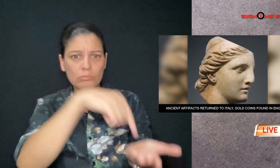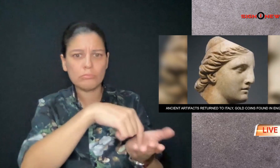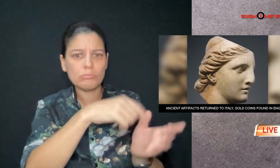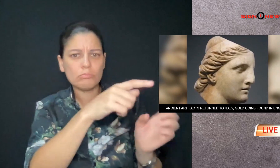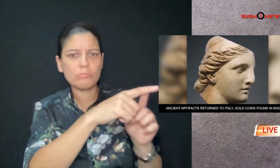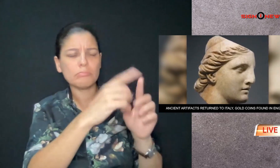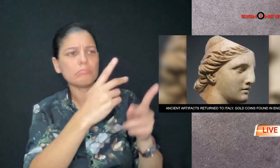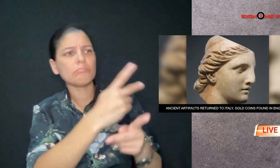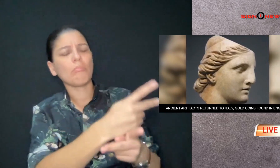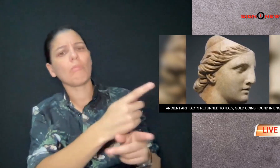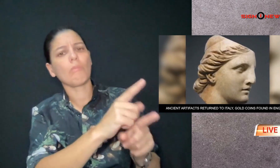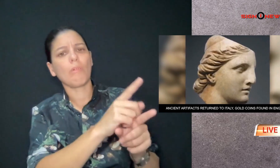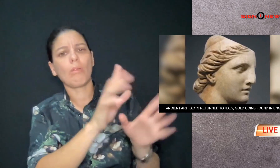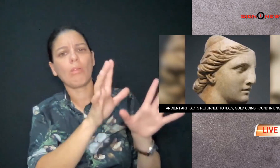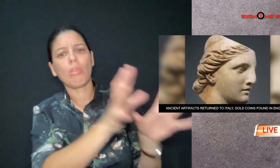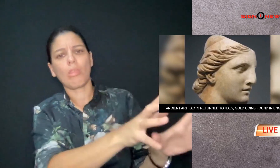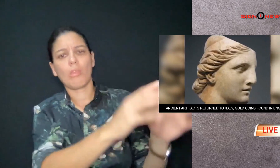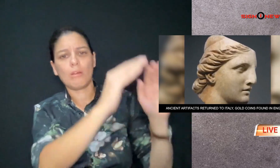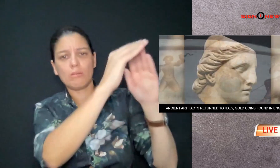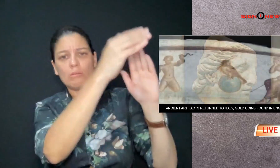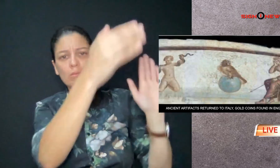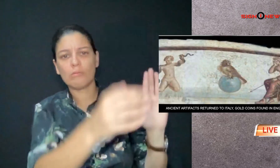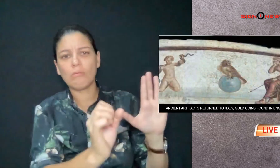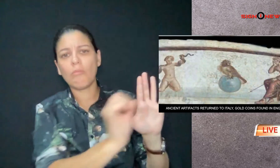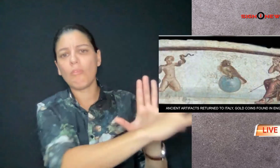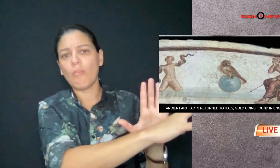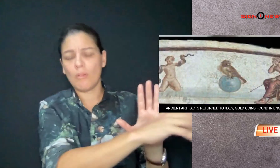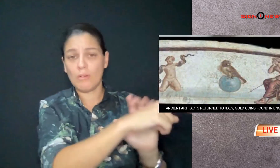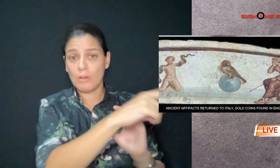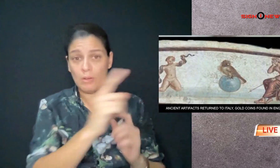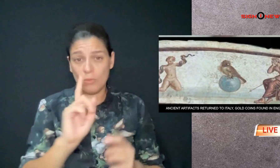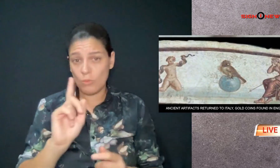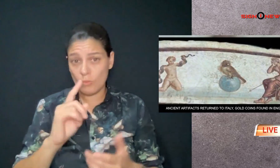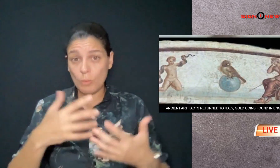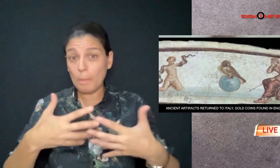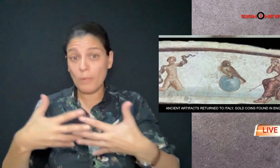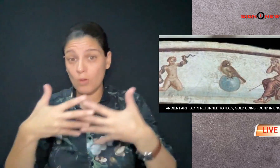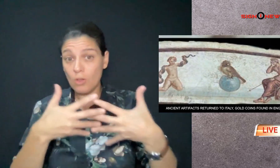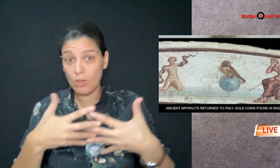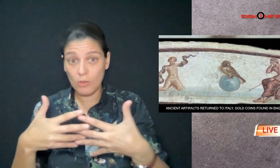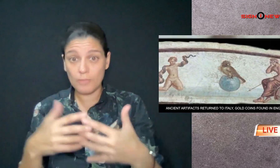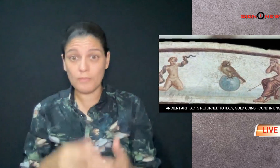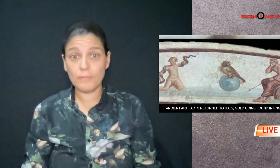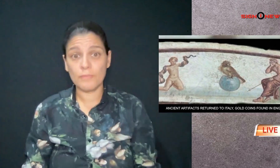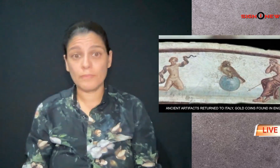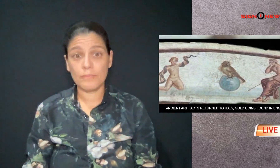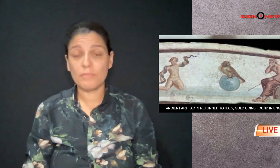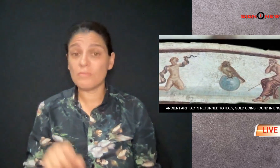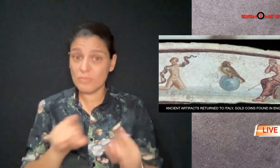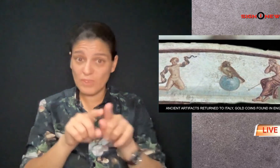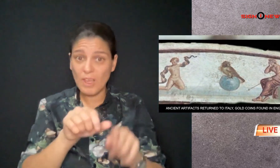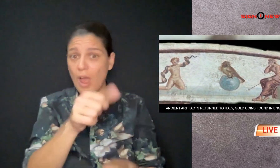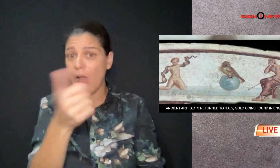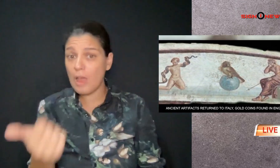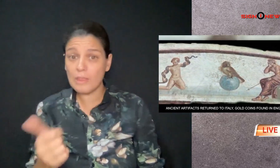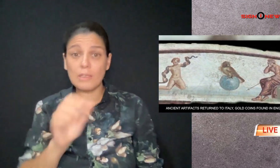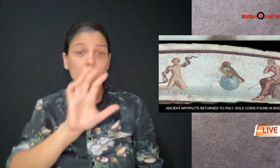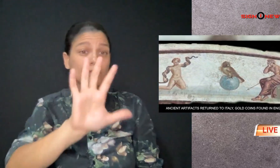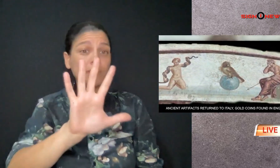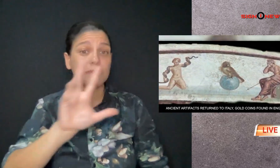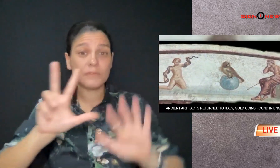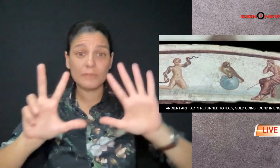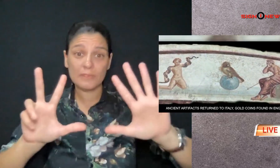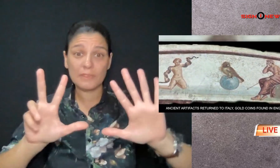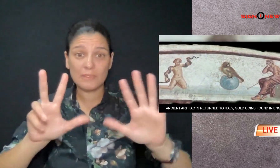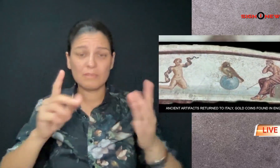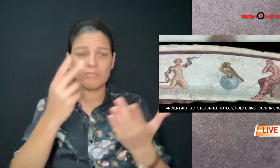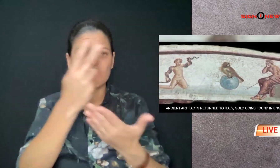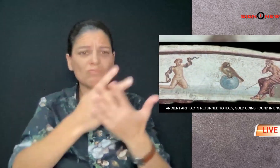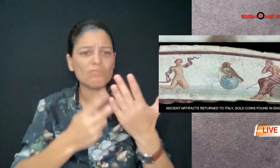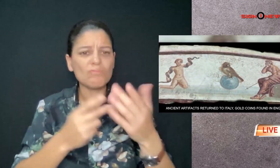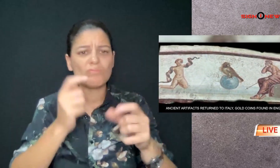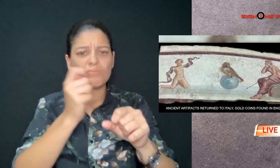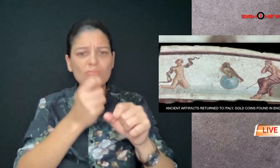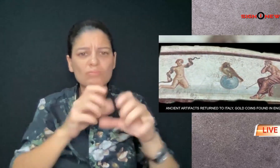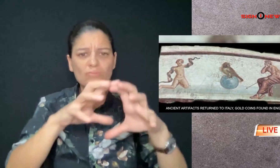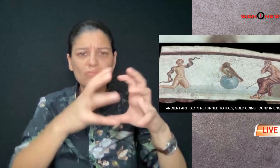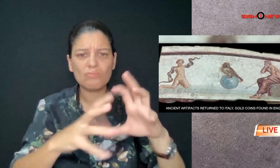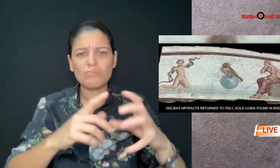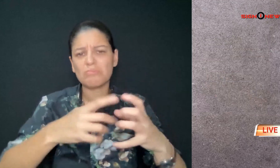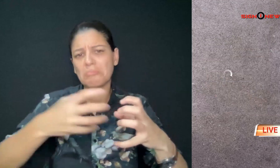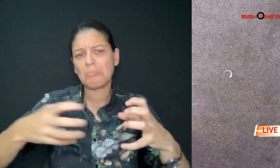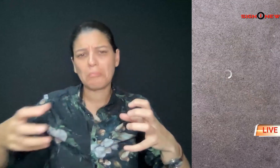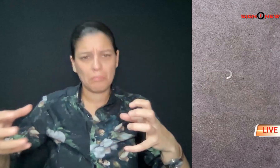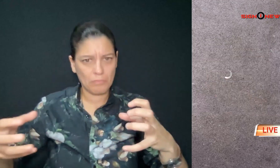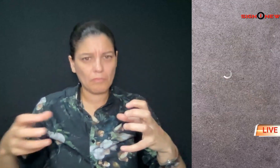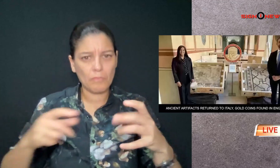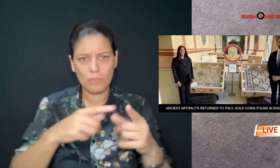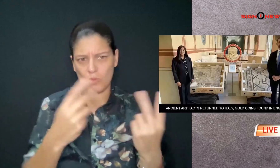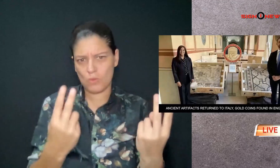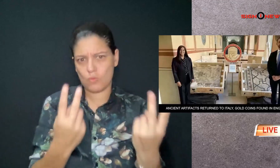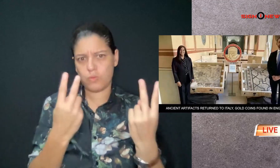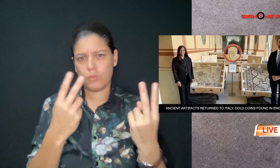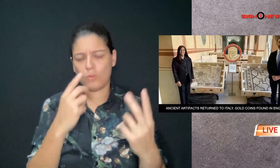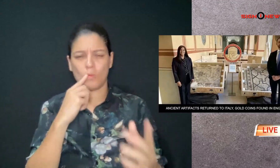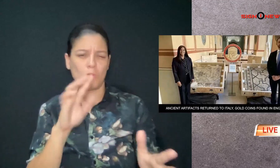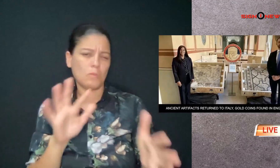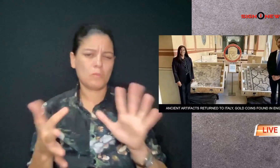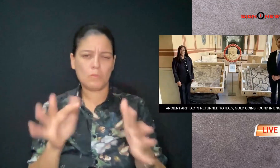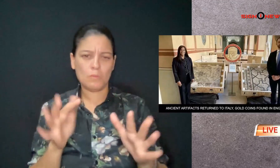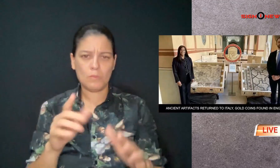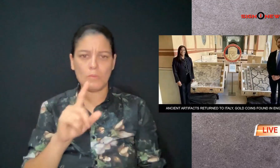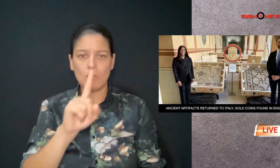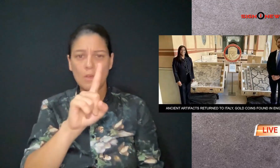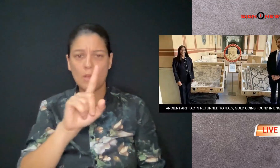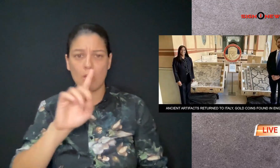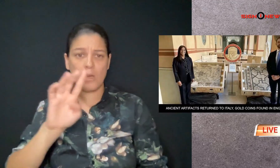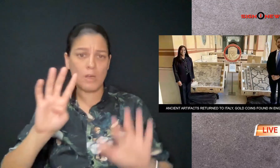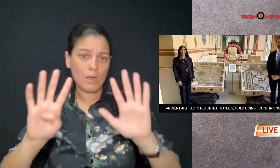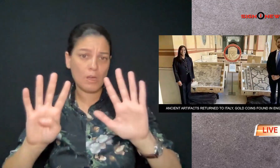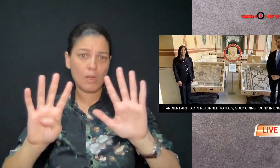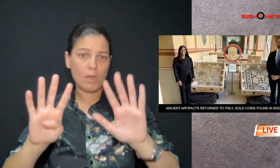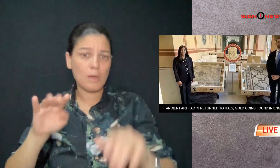in a storage unit in the United States also 58 ancient artifacts valuing nearly $19